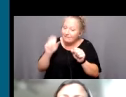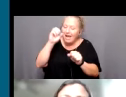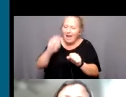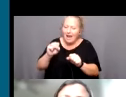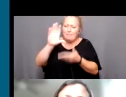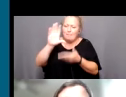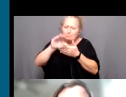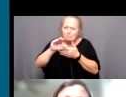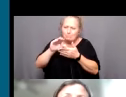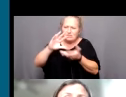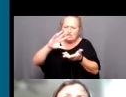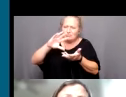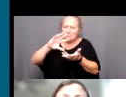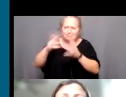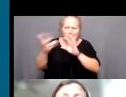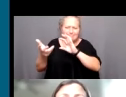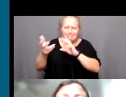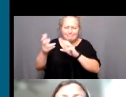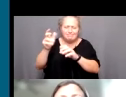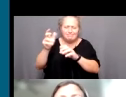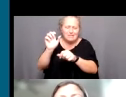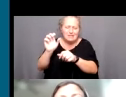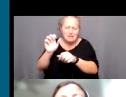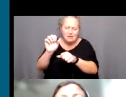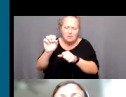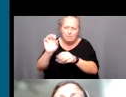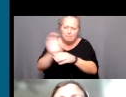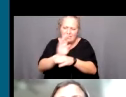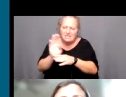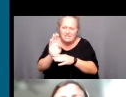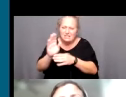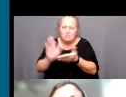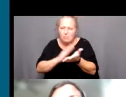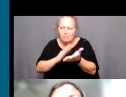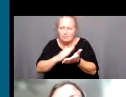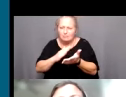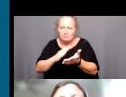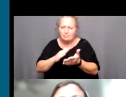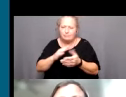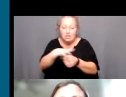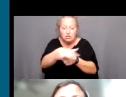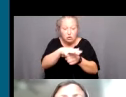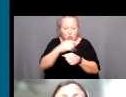operational disruptions for businesses. Sectors we focus on construction,